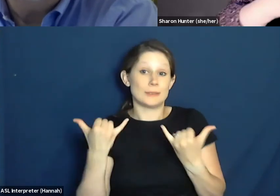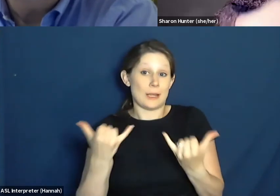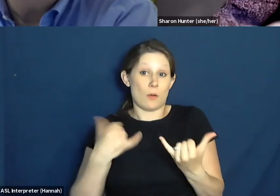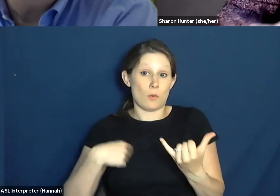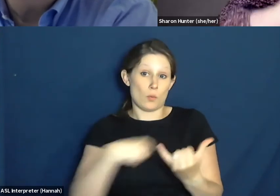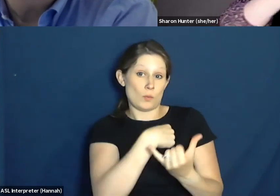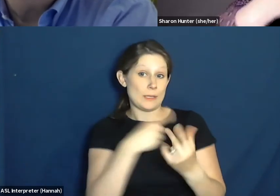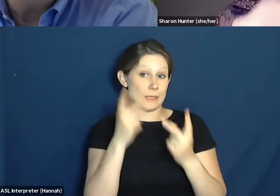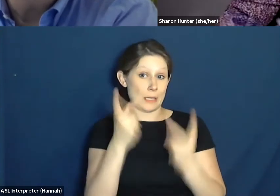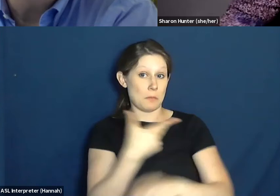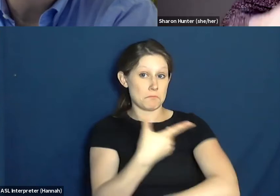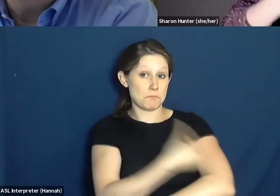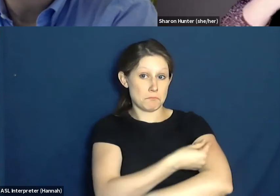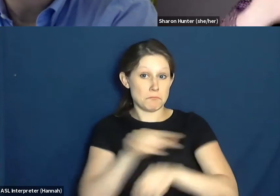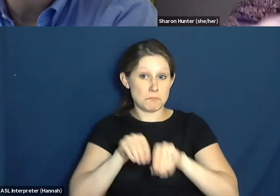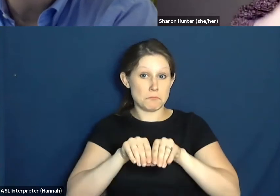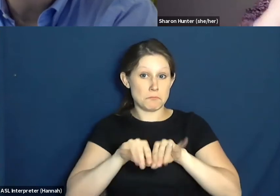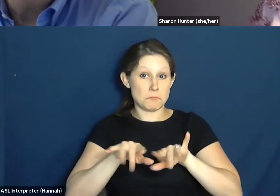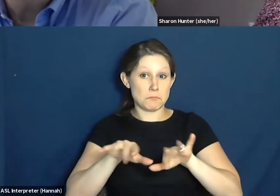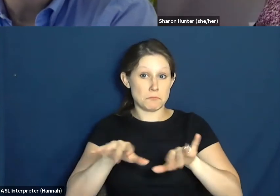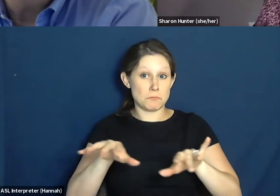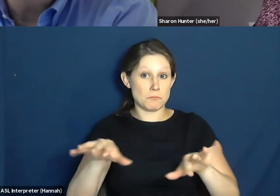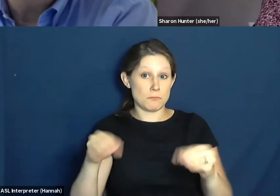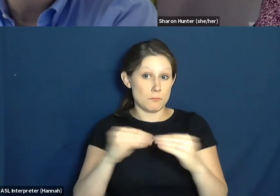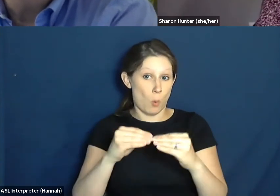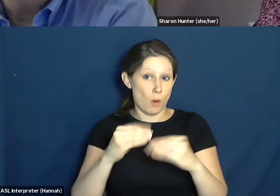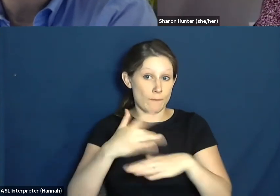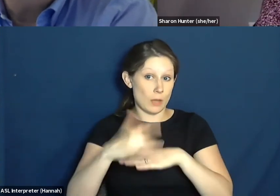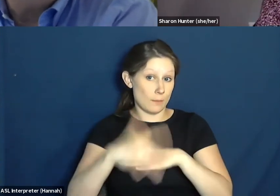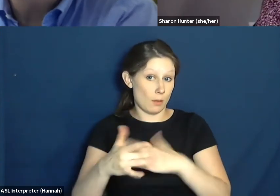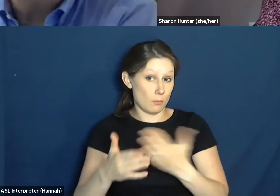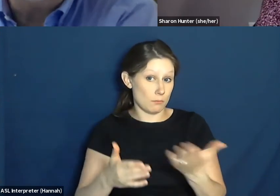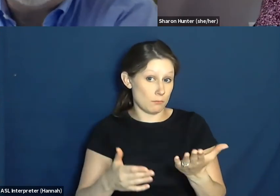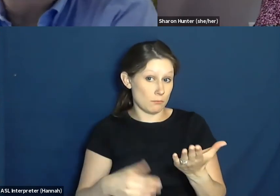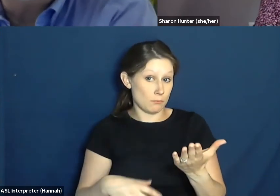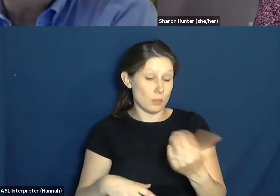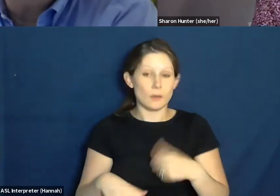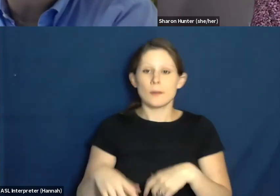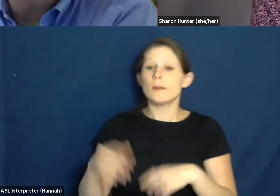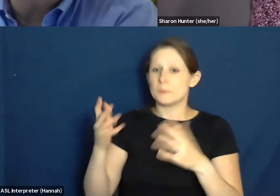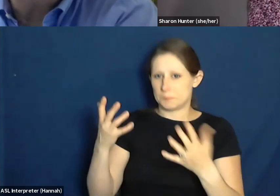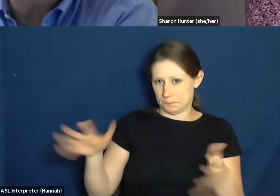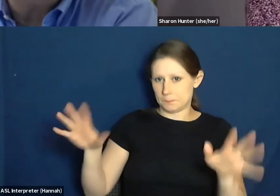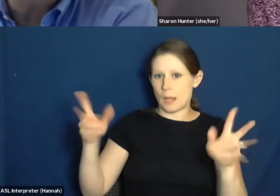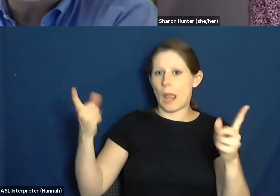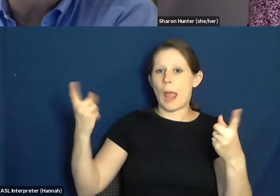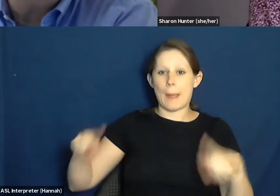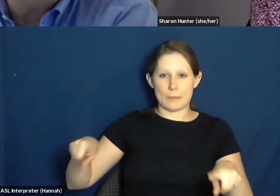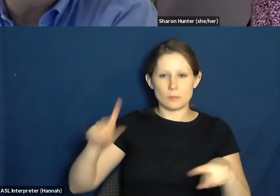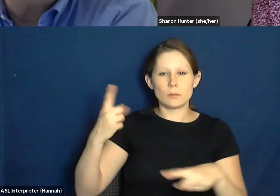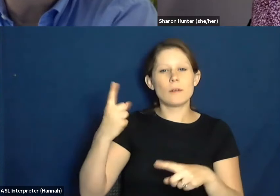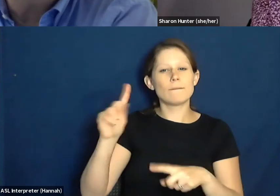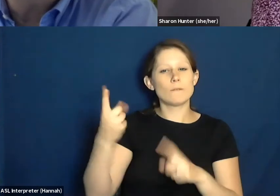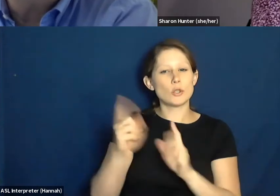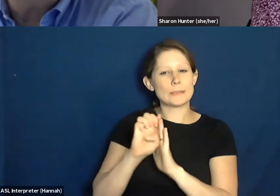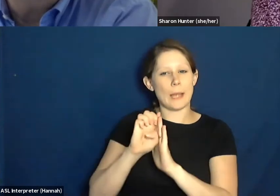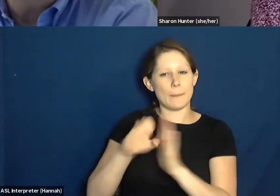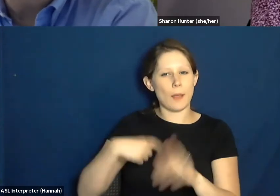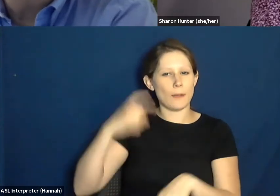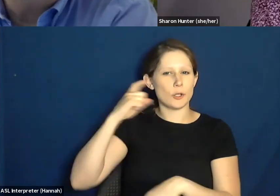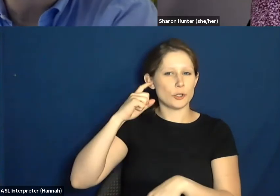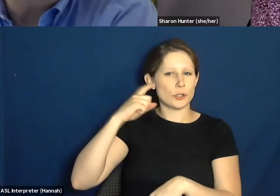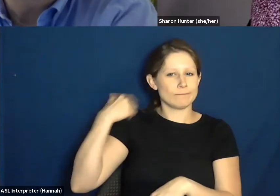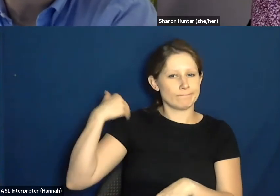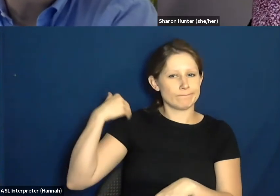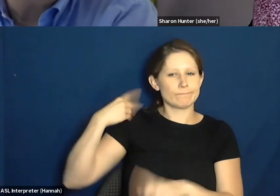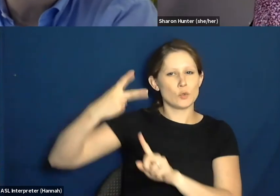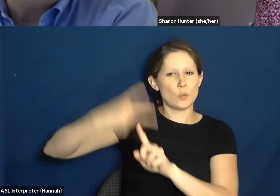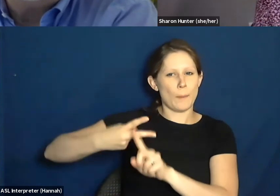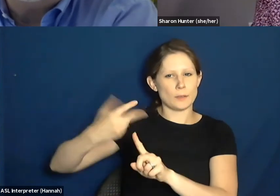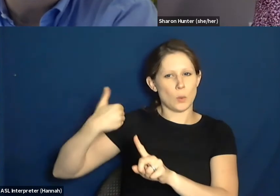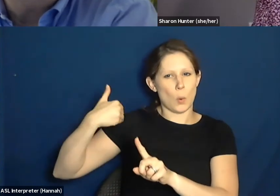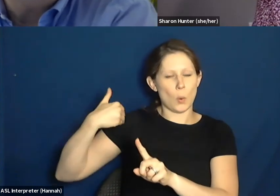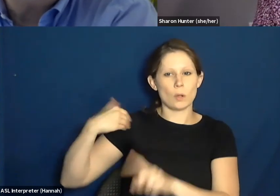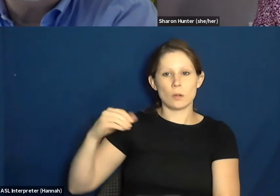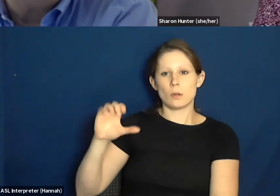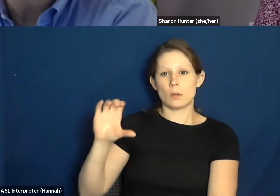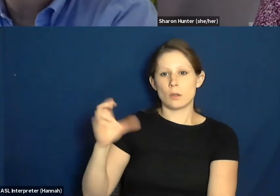seeing the vaccine roll out is readily available? -- It's already happening. There was a small,